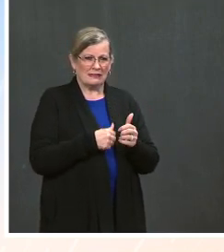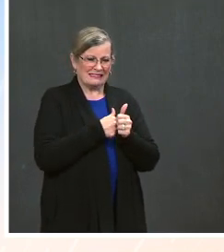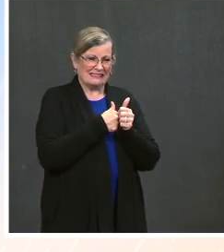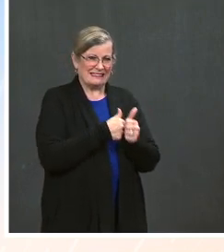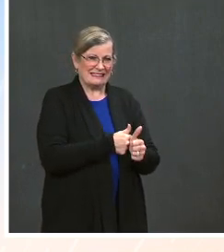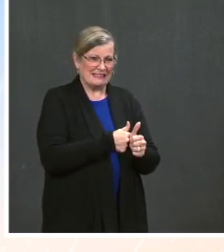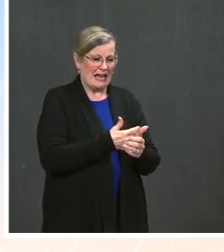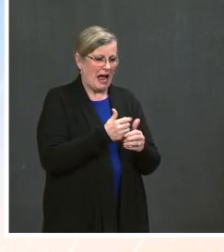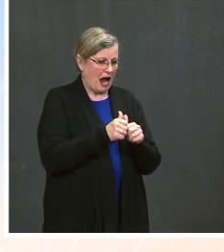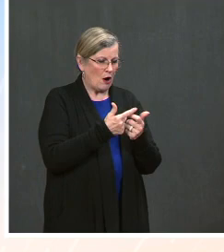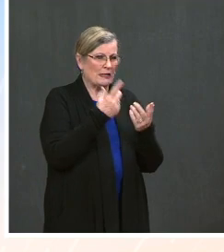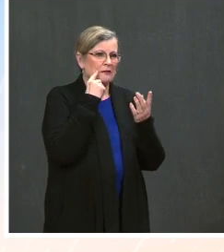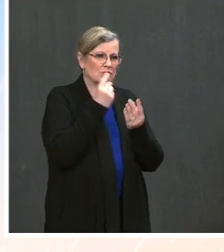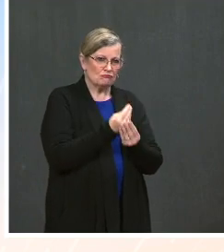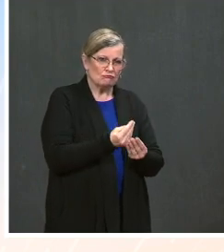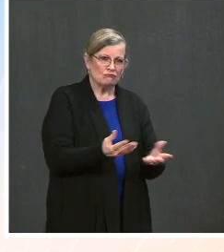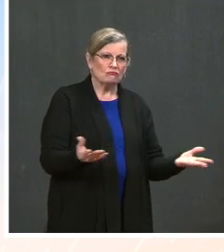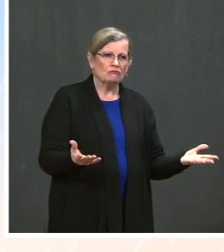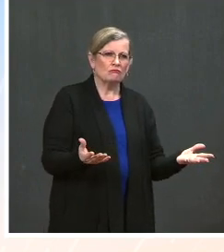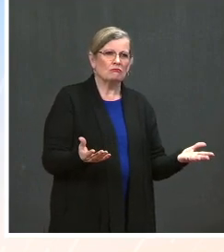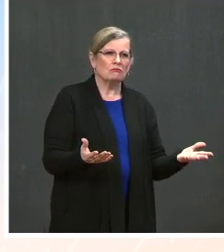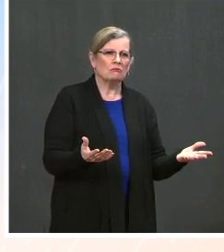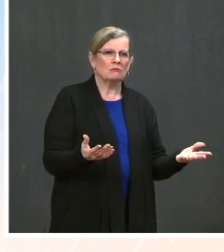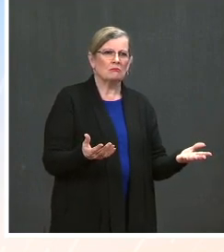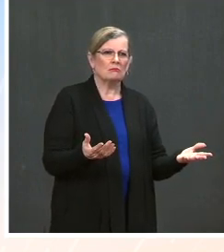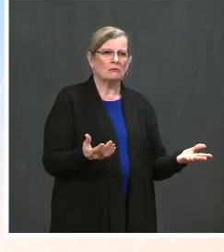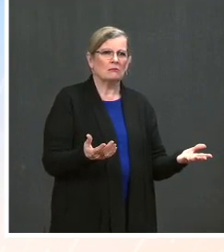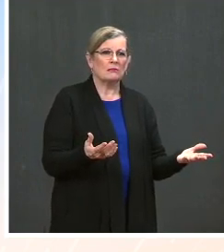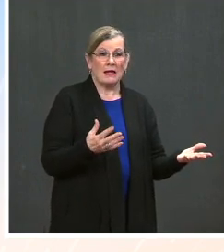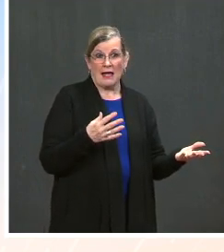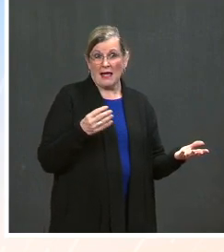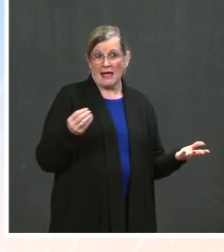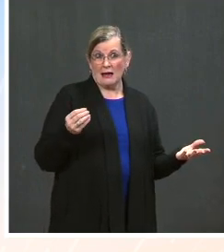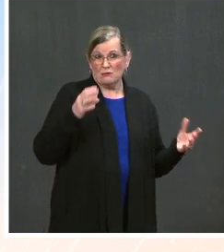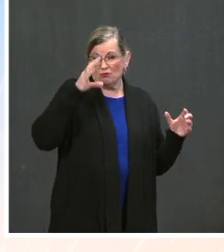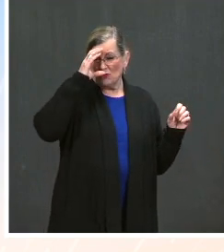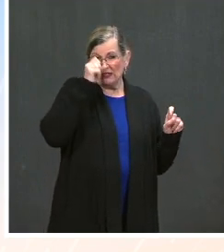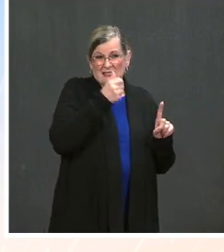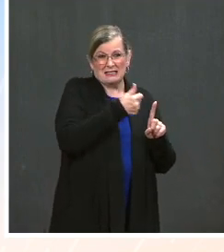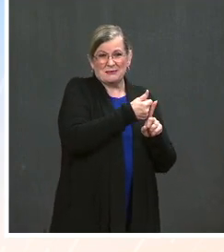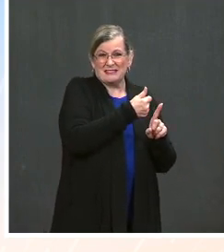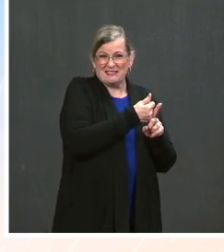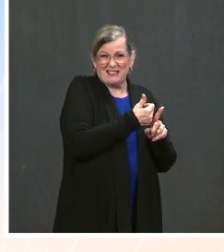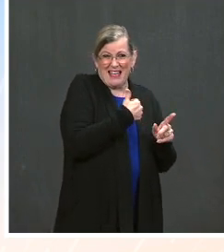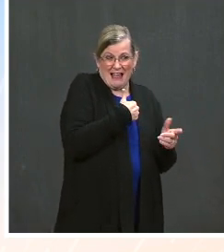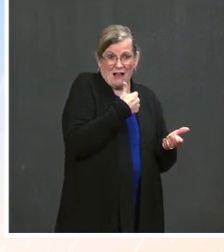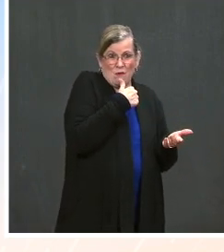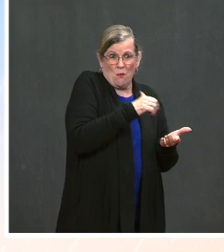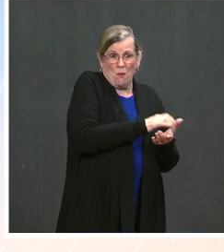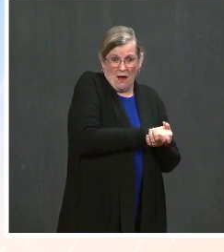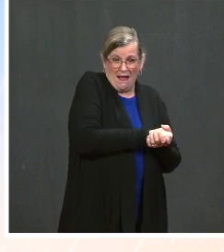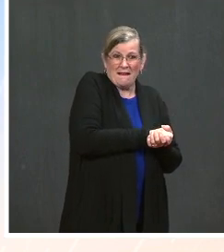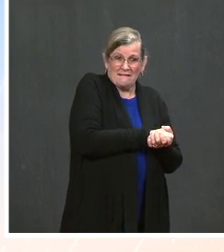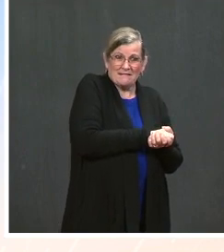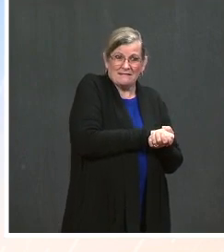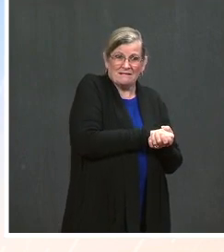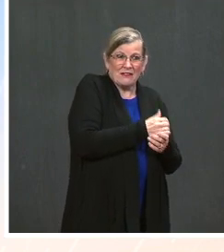He obviously has a wife he's been married to for some time. He has a couple of grandkids who he sees